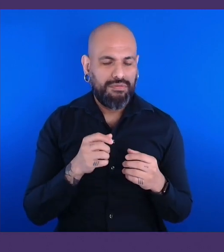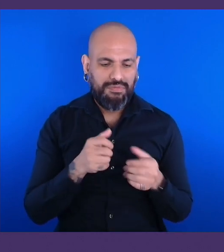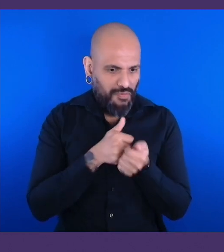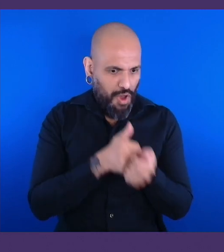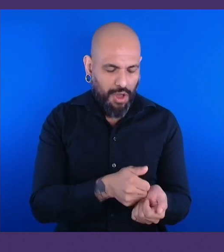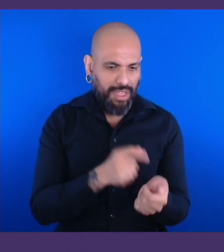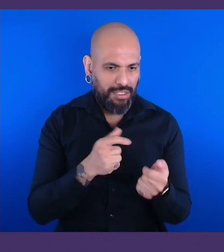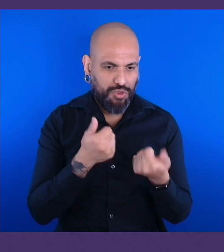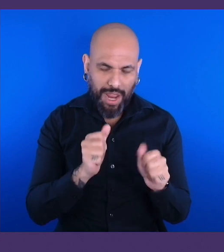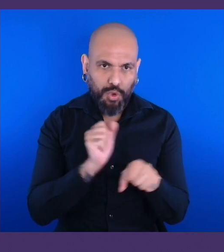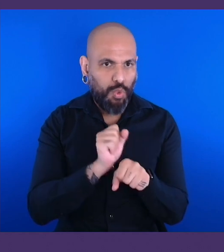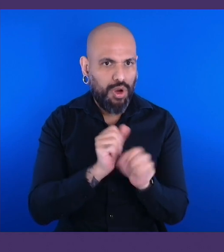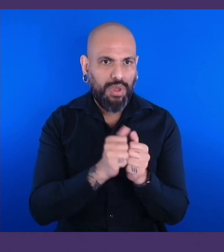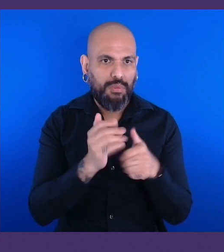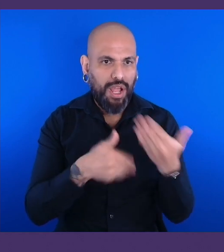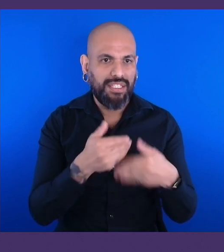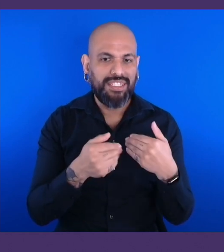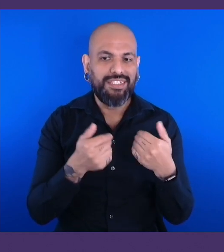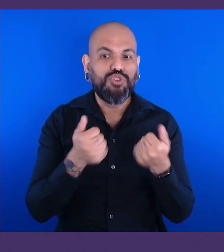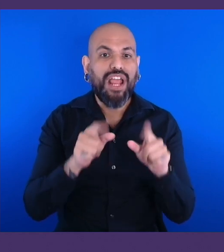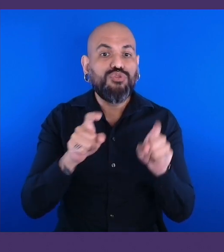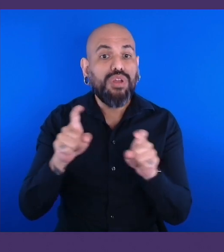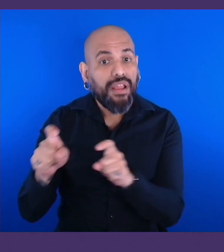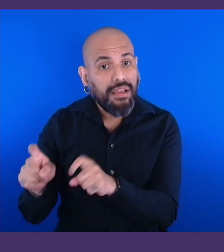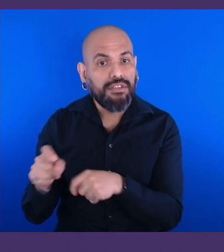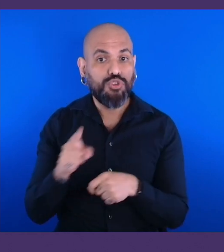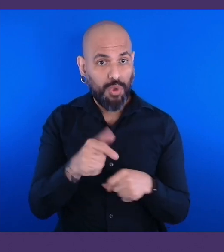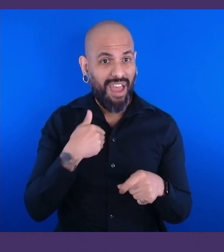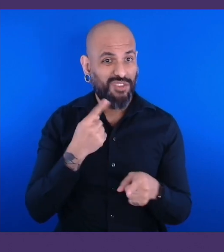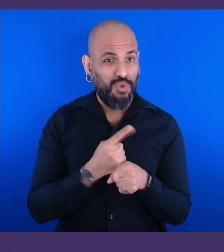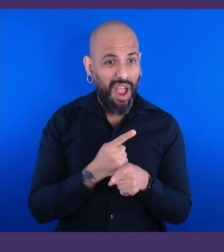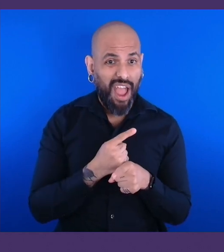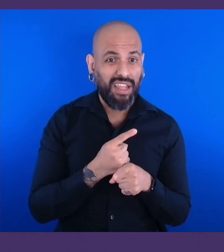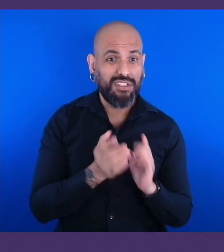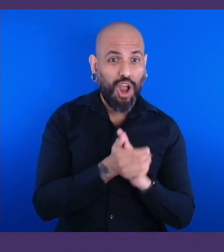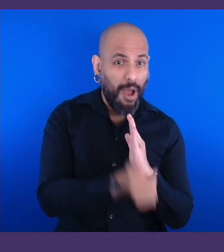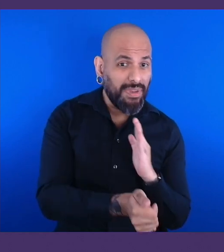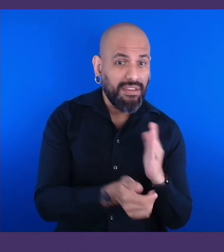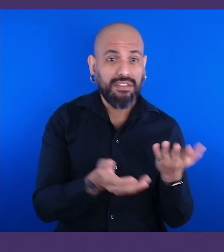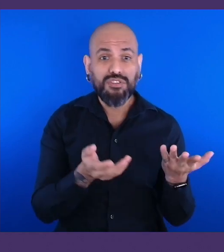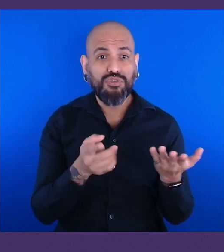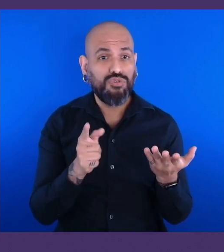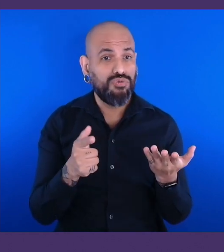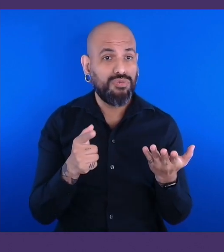Do you have the right competence? Does your staff have training enough?